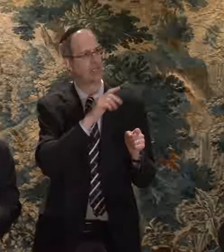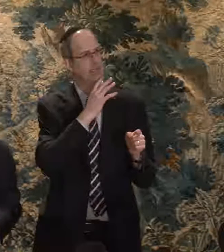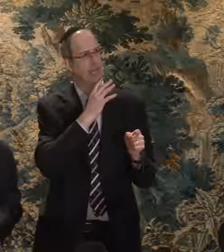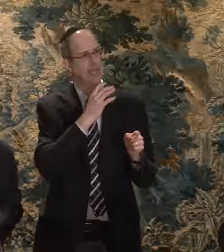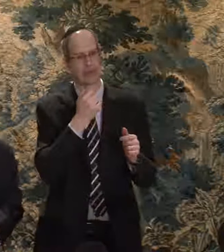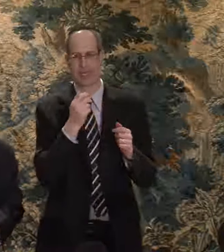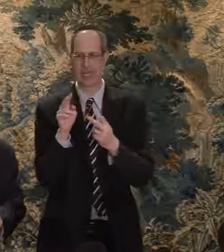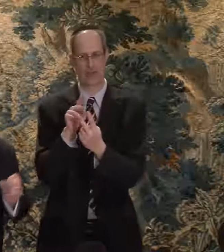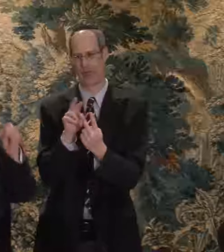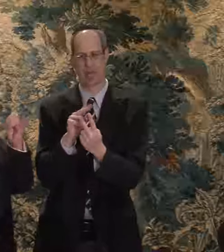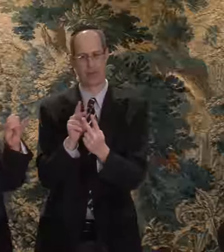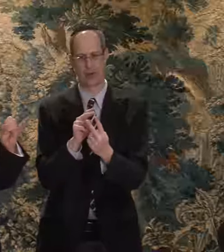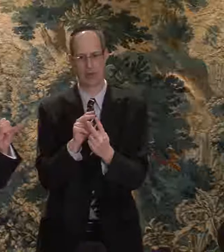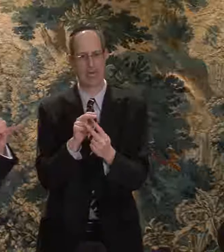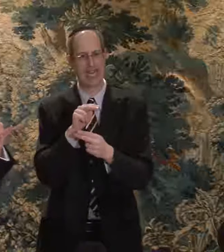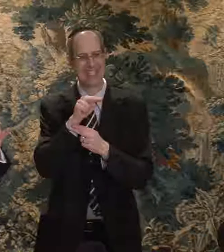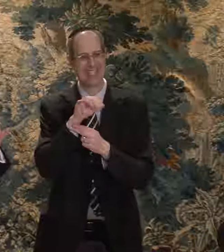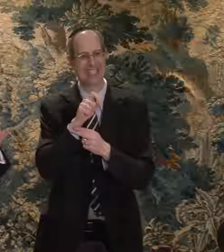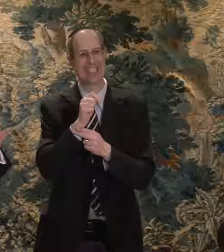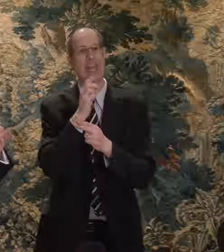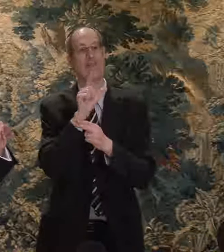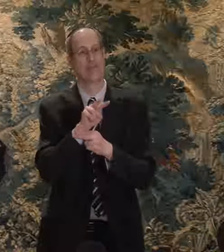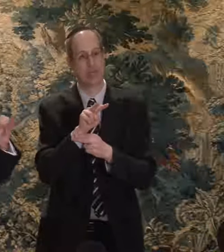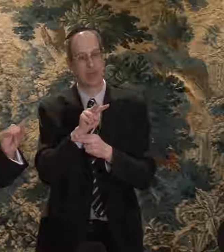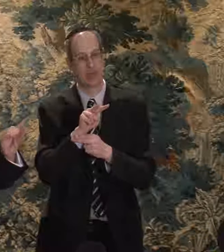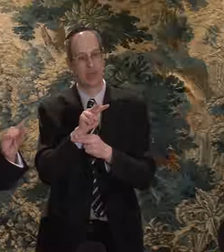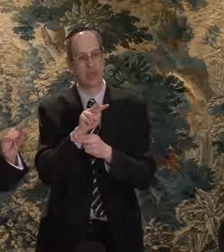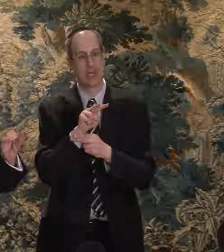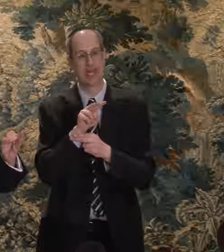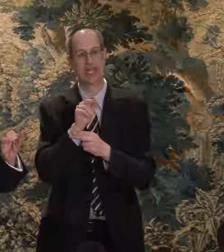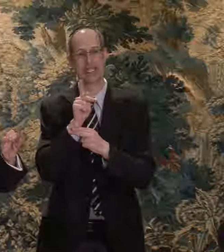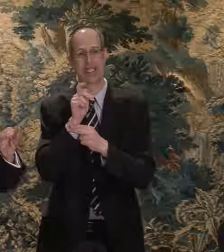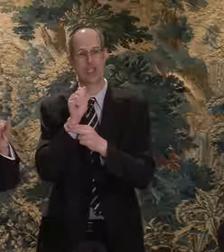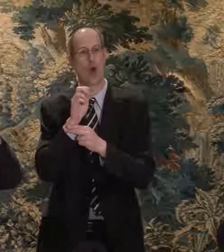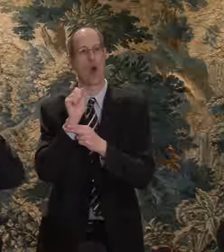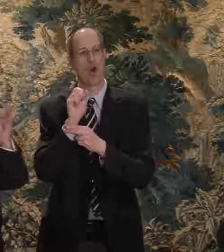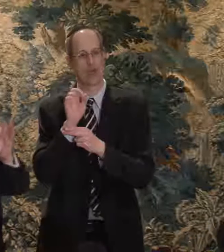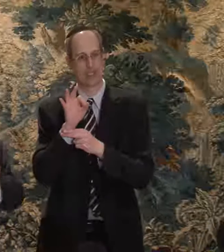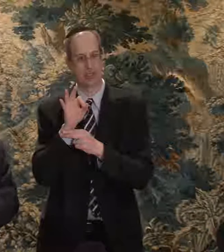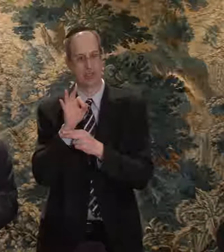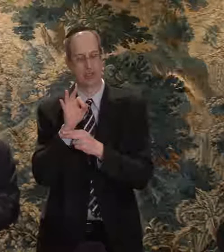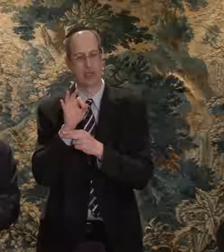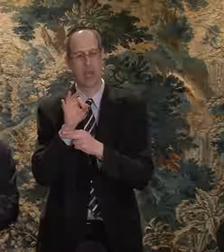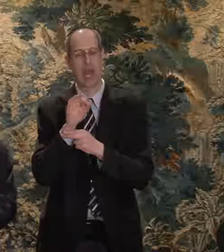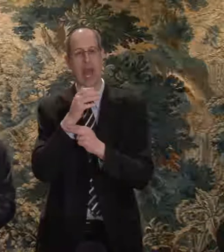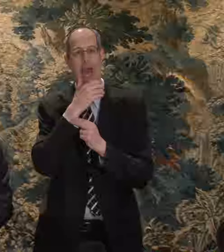way it was the 'native the choice and a beautiful hon inspector could you